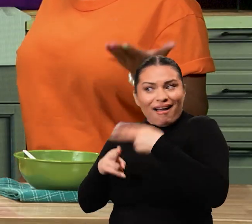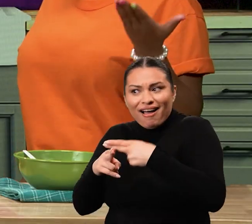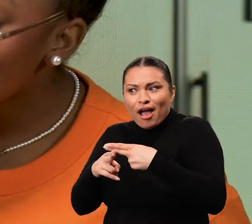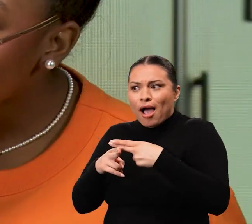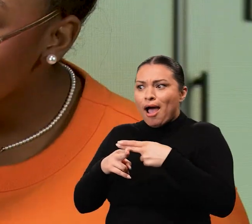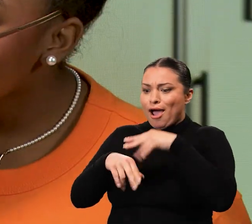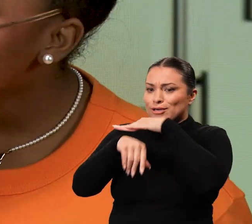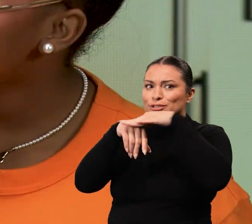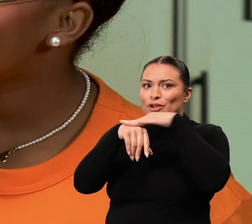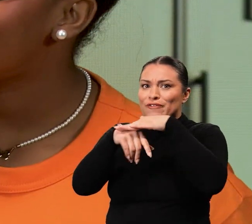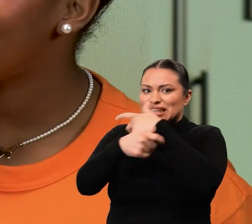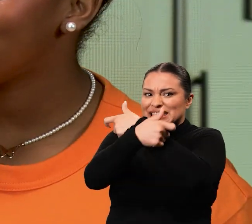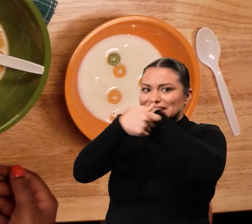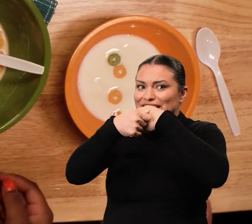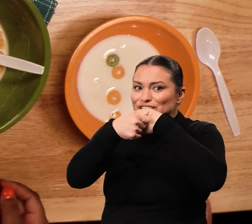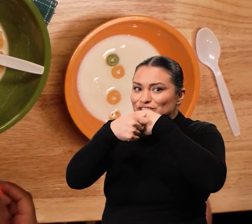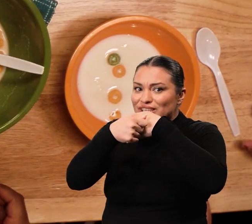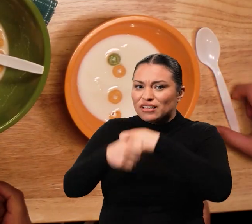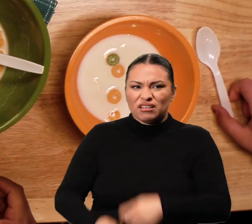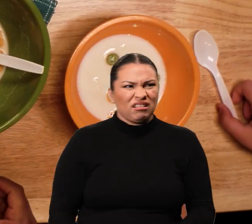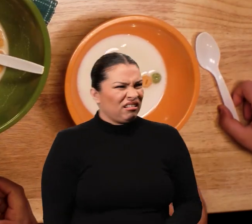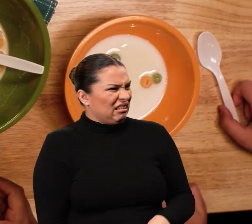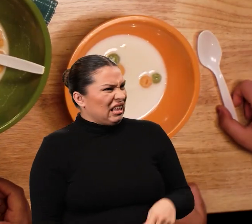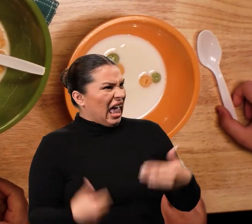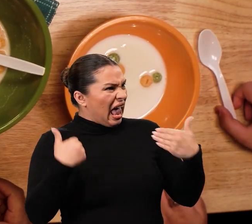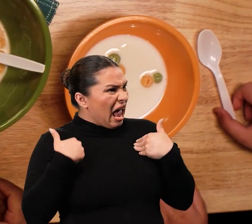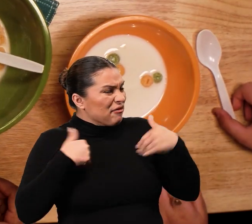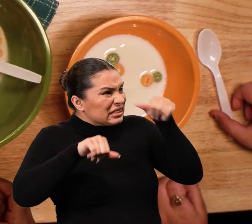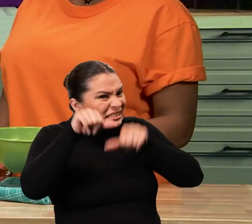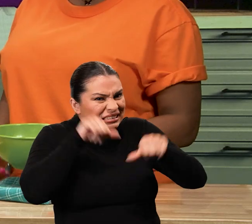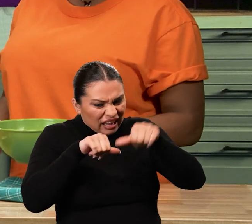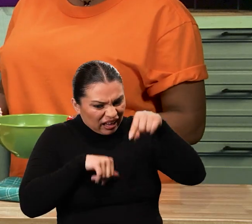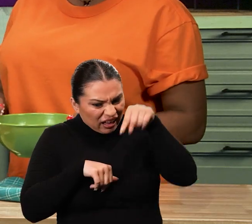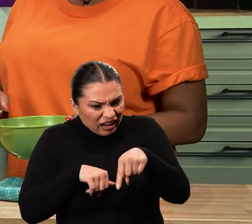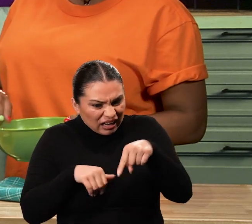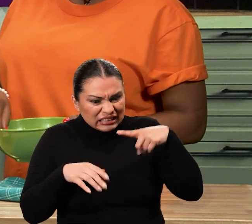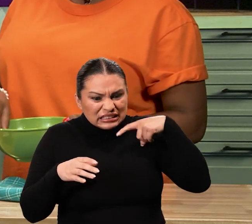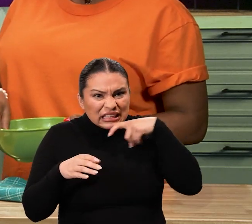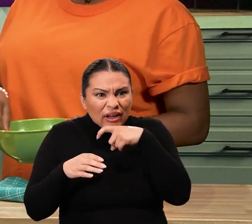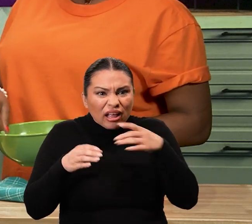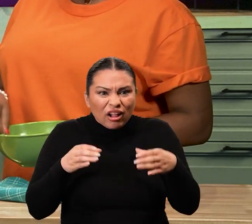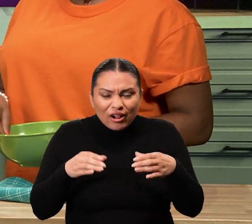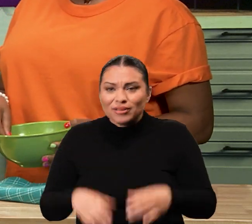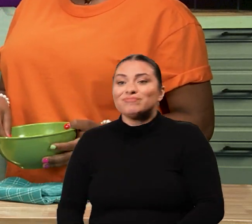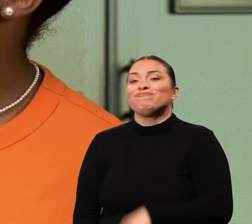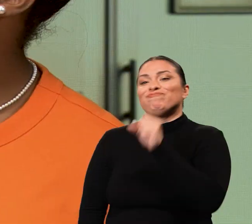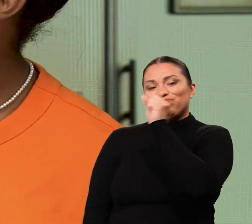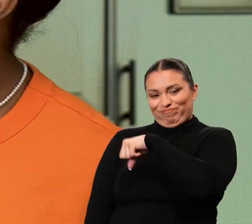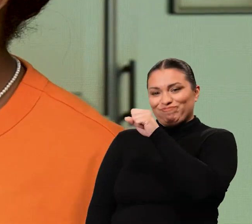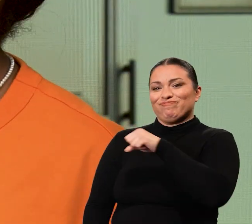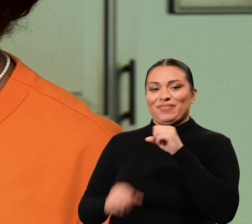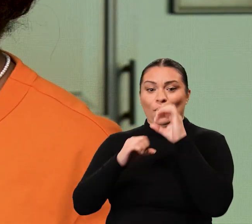When it floats together, it's called surface tension. Surface tension? Ava, is there science in my cereal?